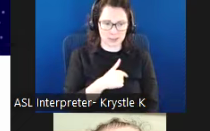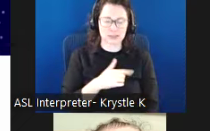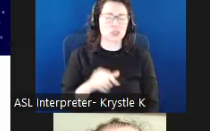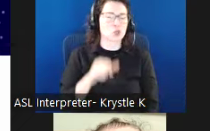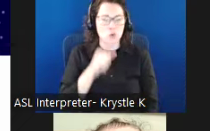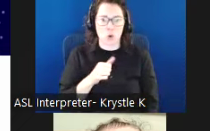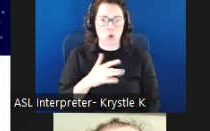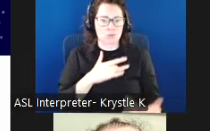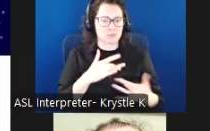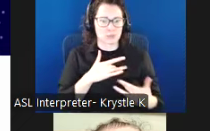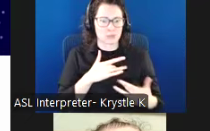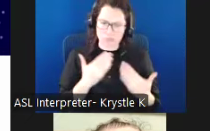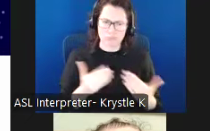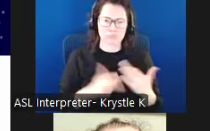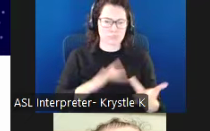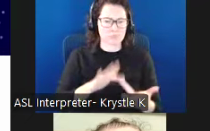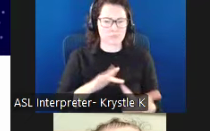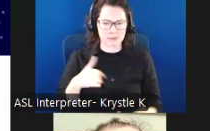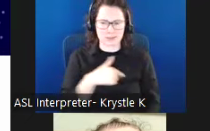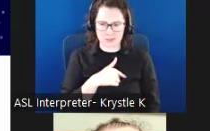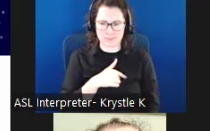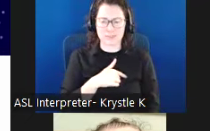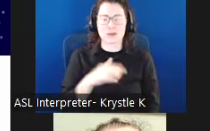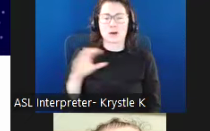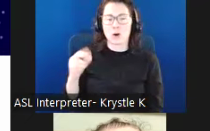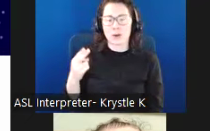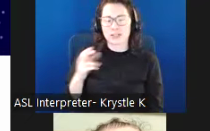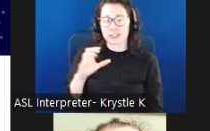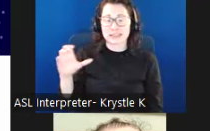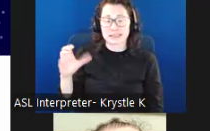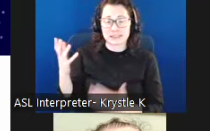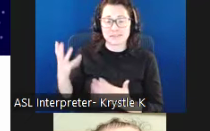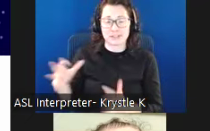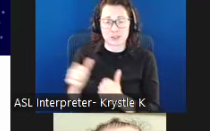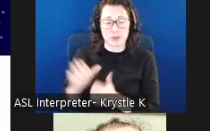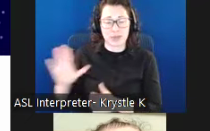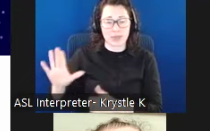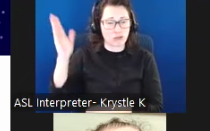to reach out and then after the OCC is